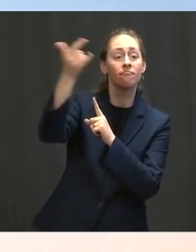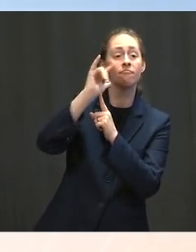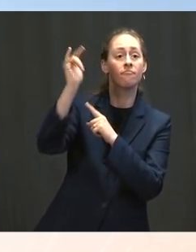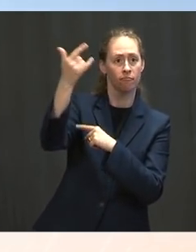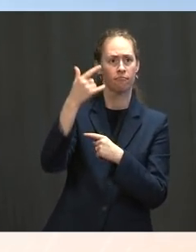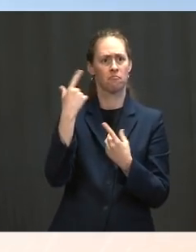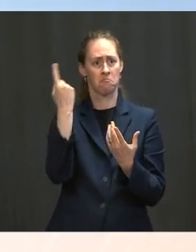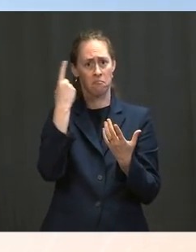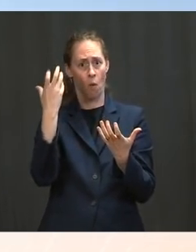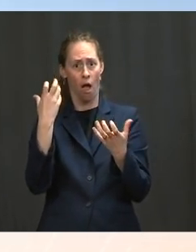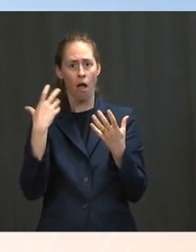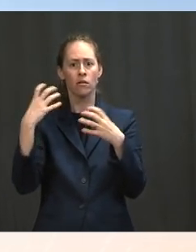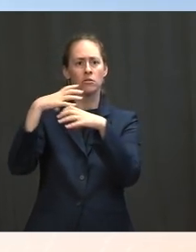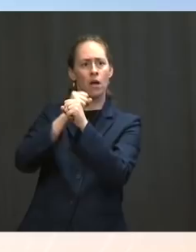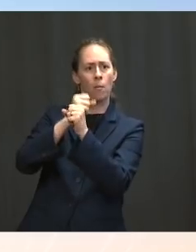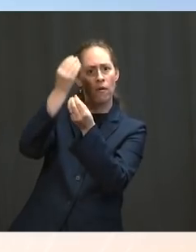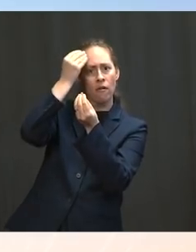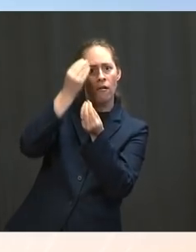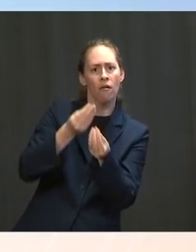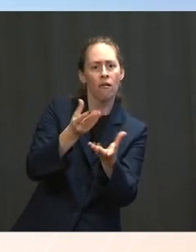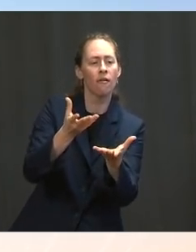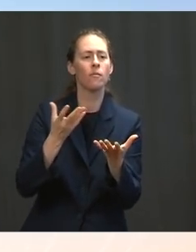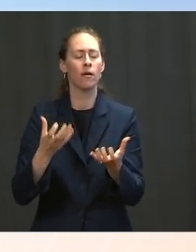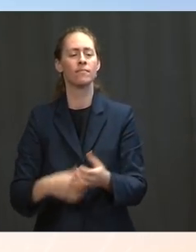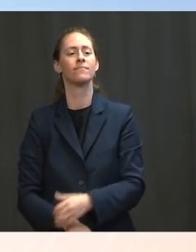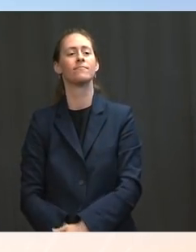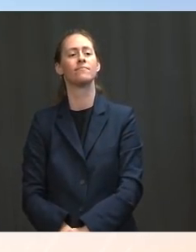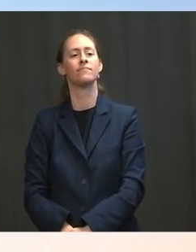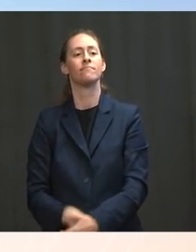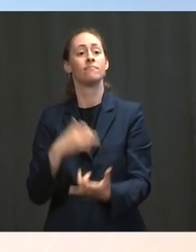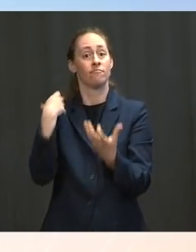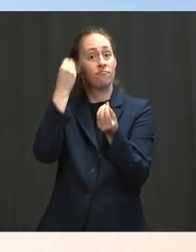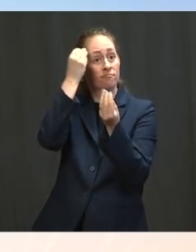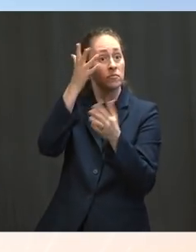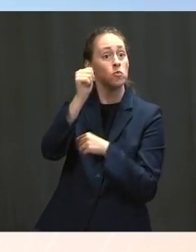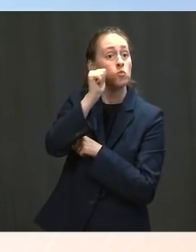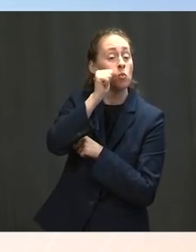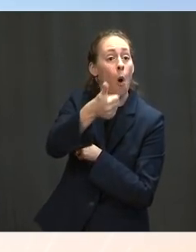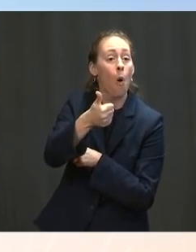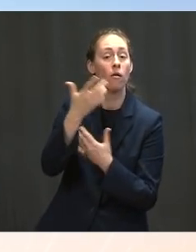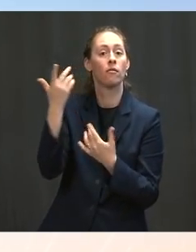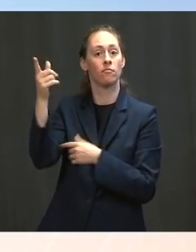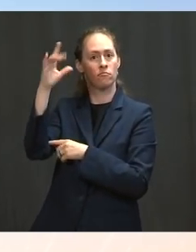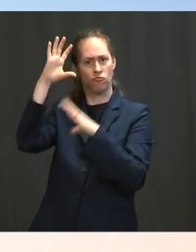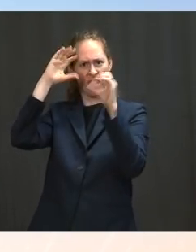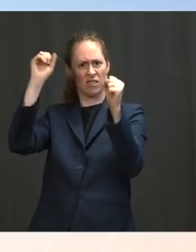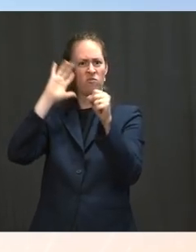the President will travel to Crystal Lake, Illinois, which is located in the district of Congresswoman Lauren Underwood.